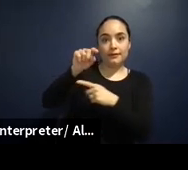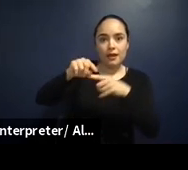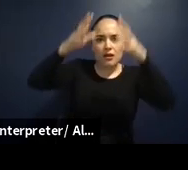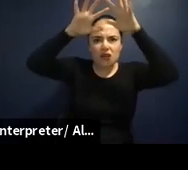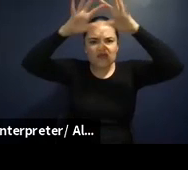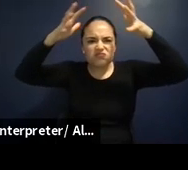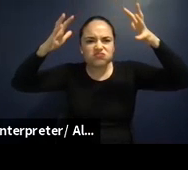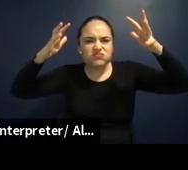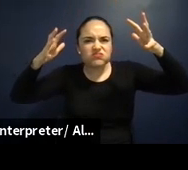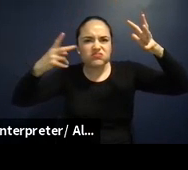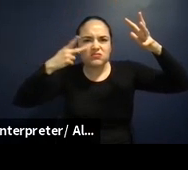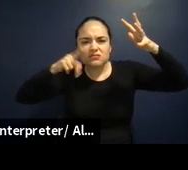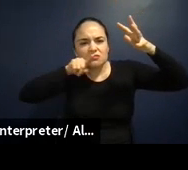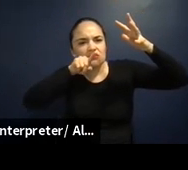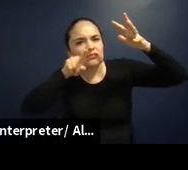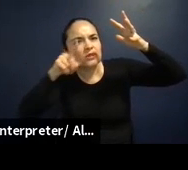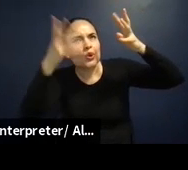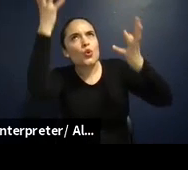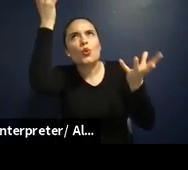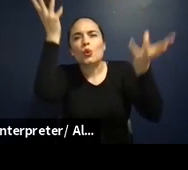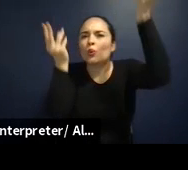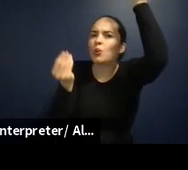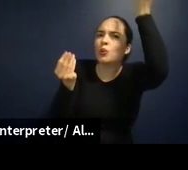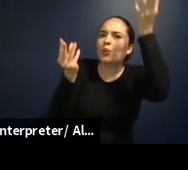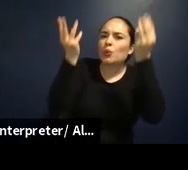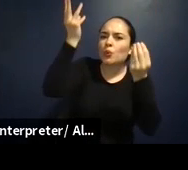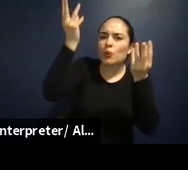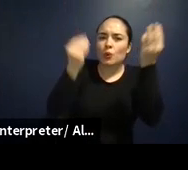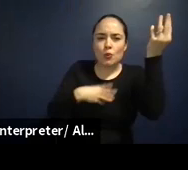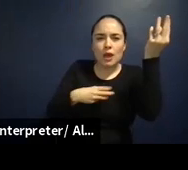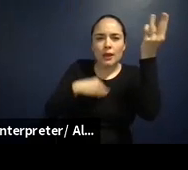there's water that drips off of these dripstones, and you could put a cauldron under there and fill